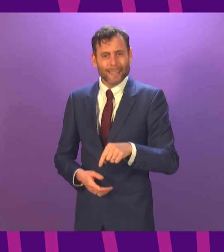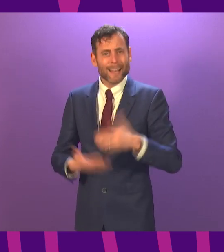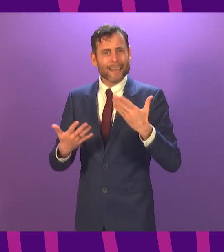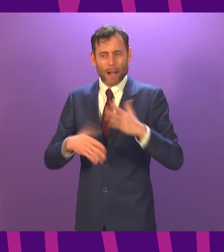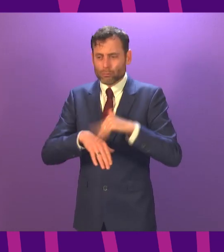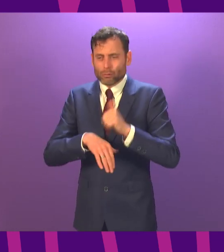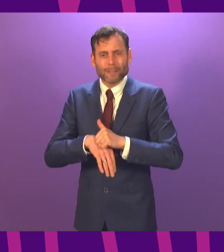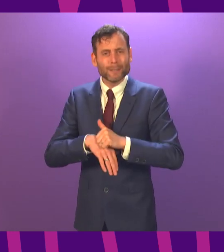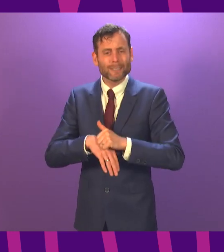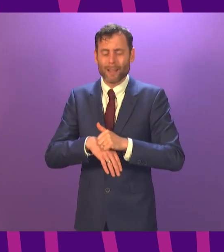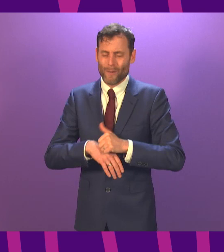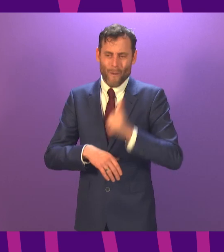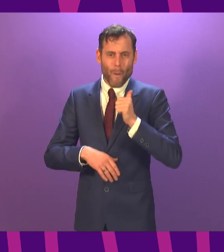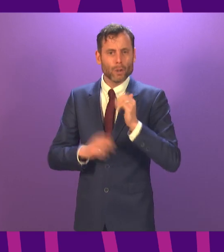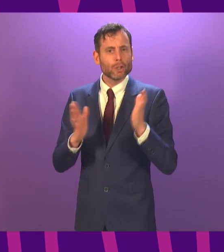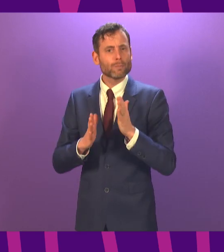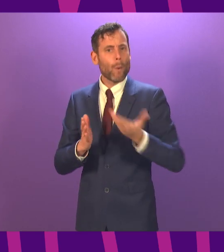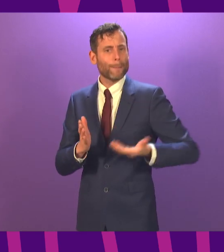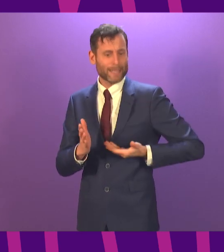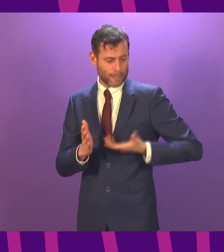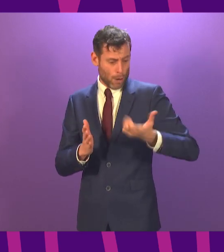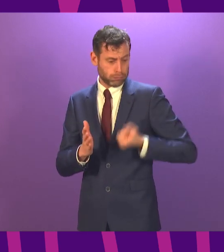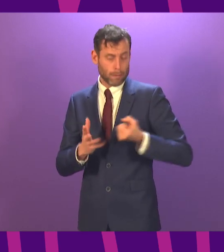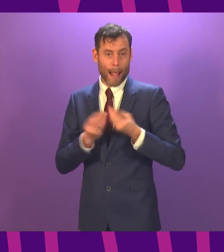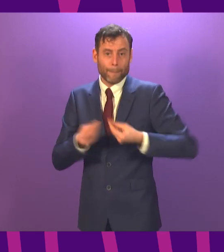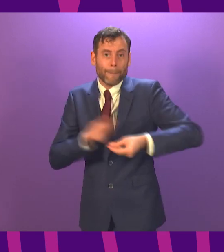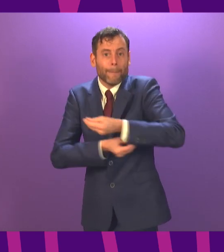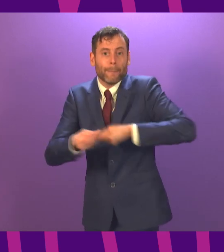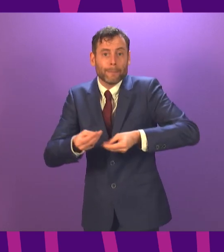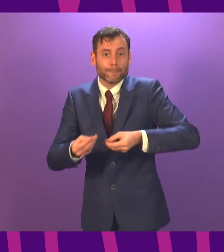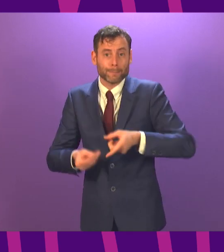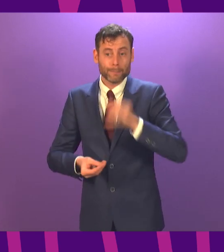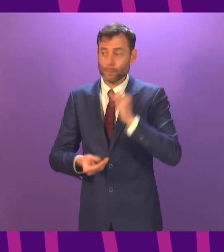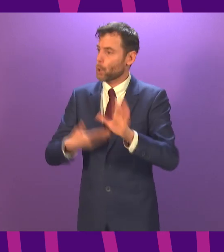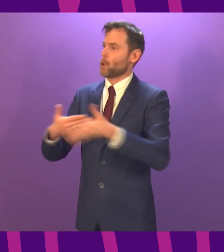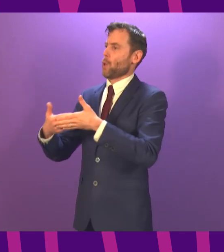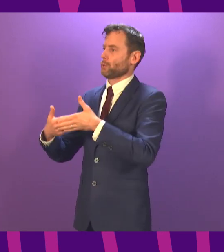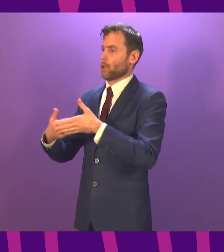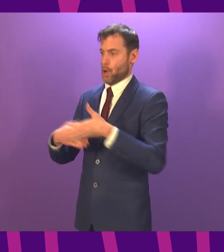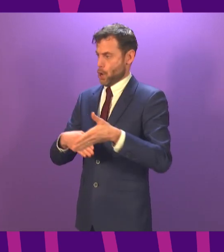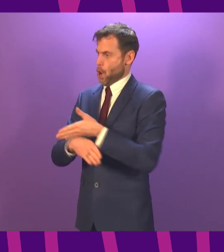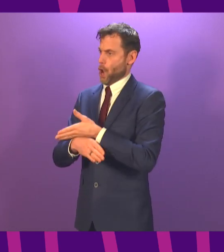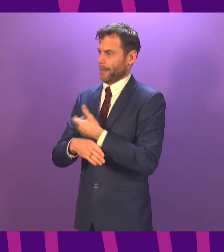Instead, small firms across the country are facing Christmas not knowing whether they can survive to new year.